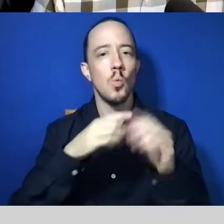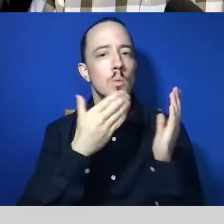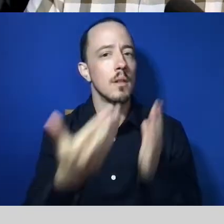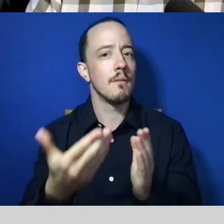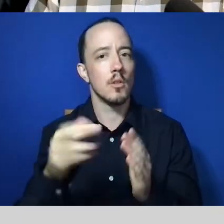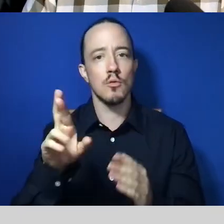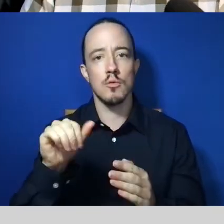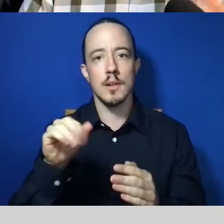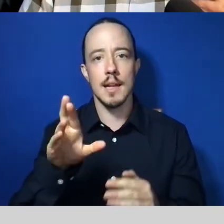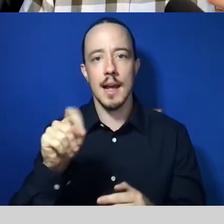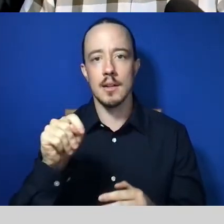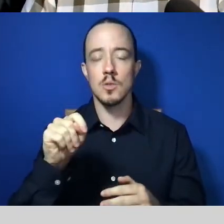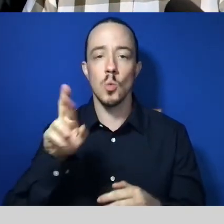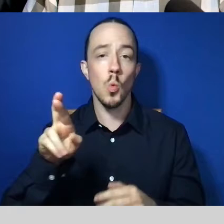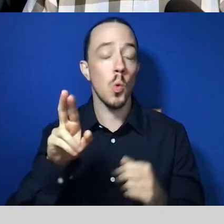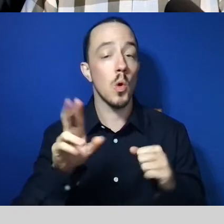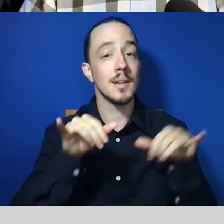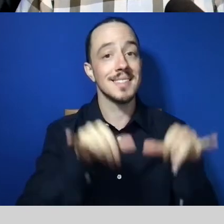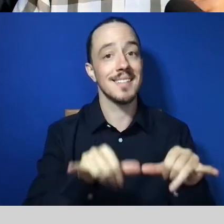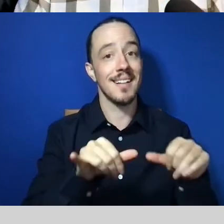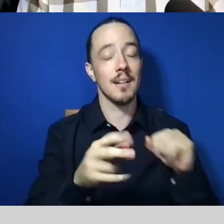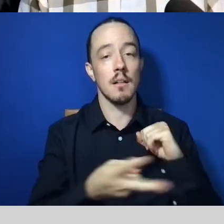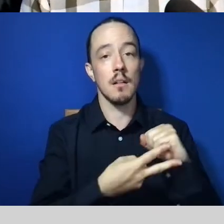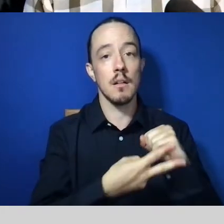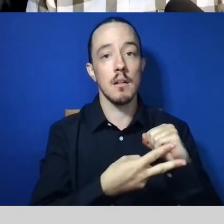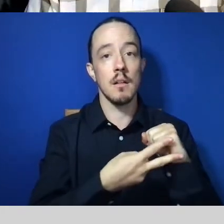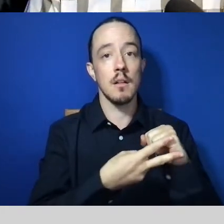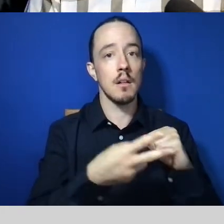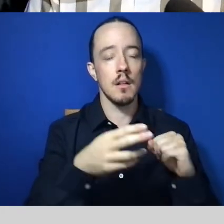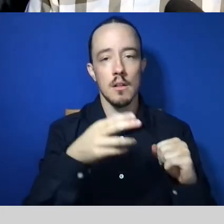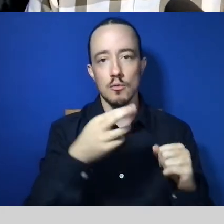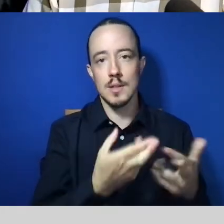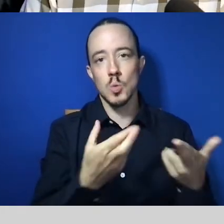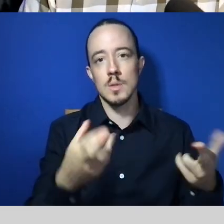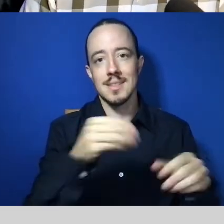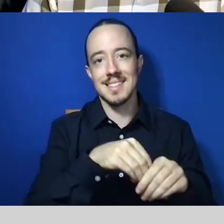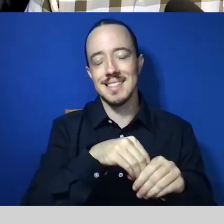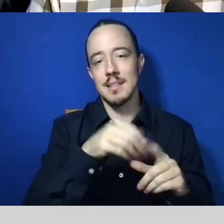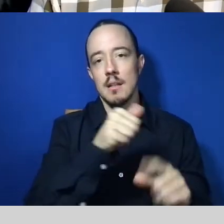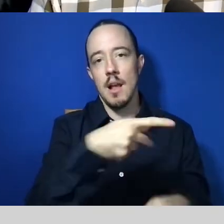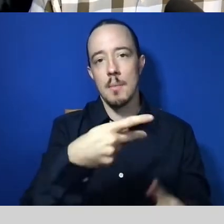that are in the Django application itself. Which is very handy because then that makes sure that